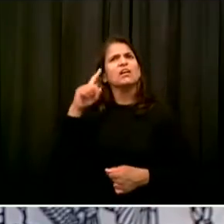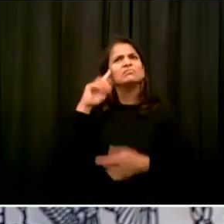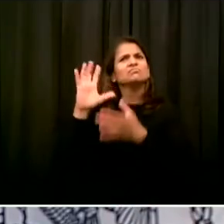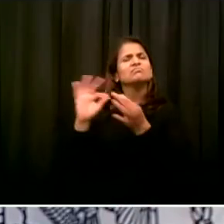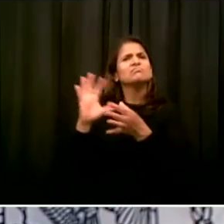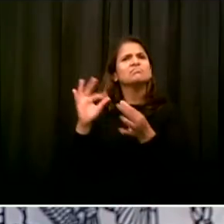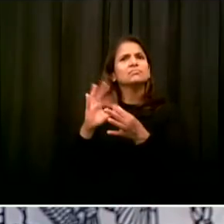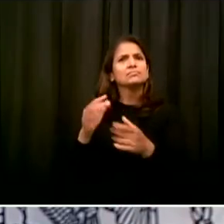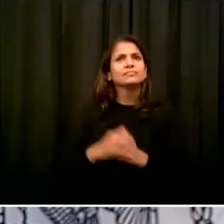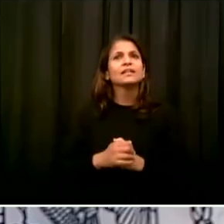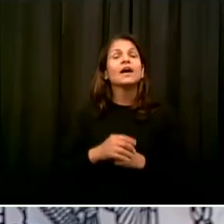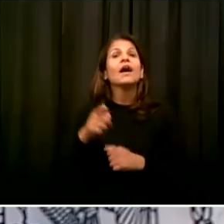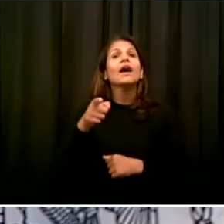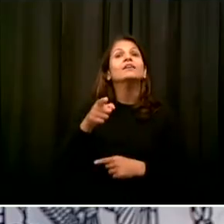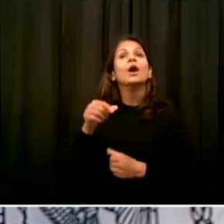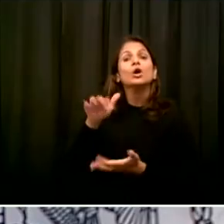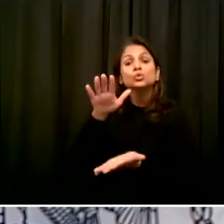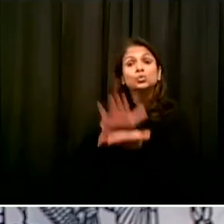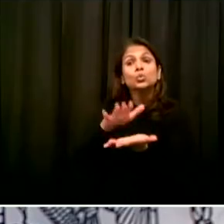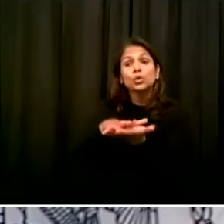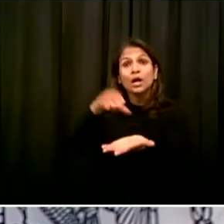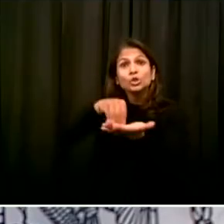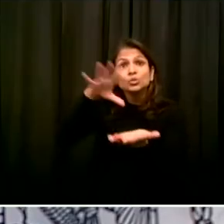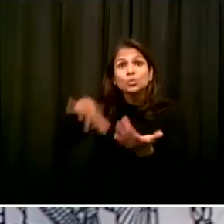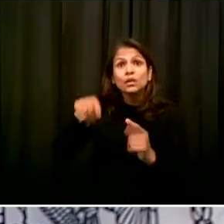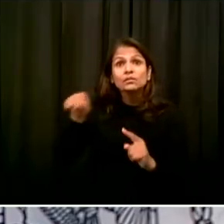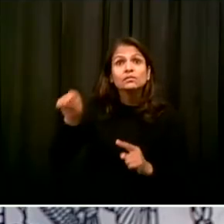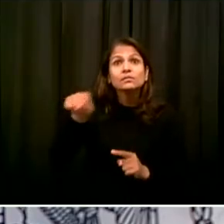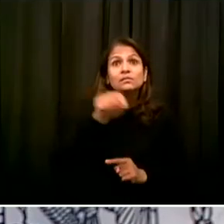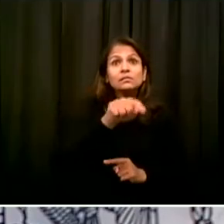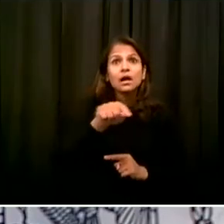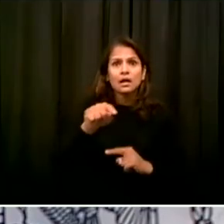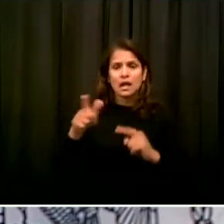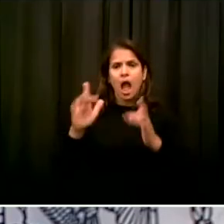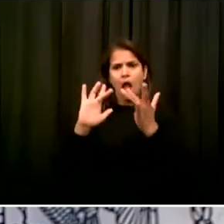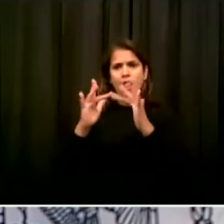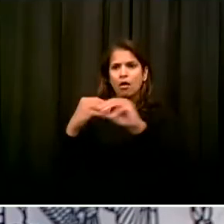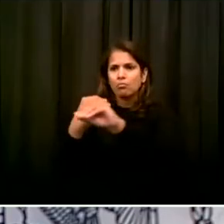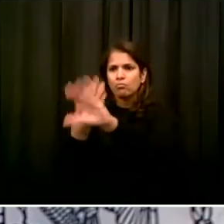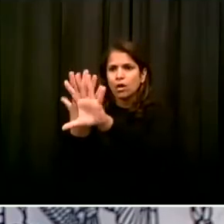I HAVE HEARD IN SOME